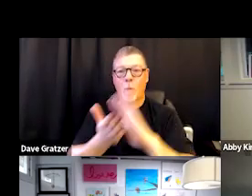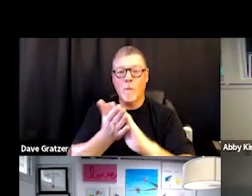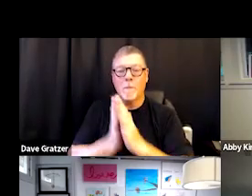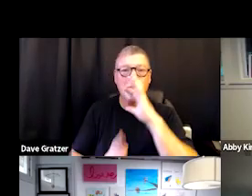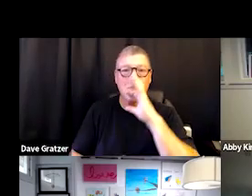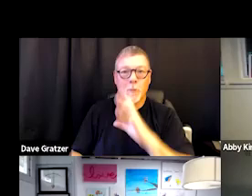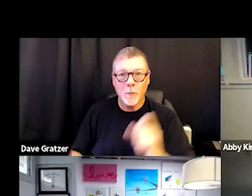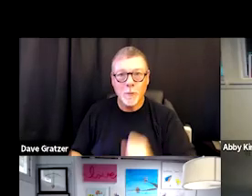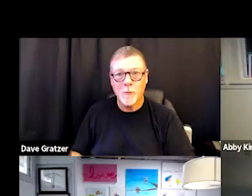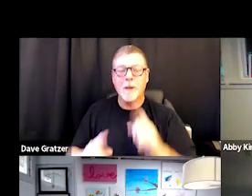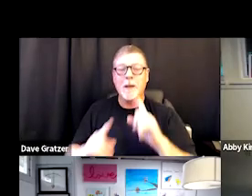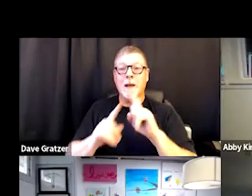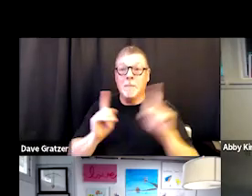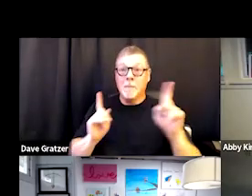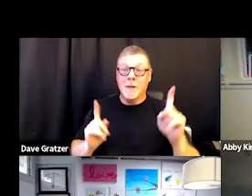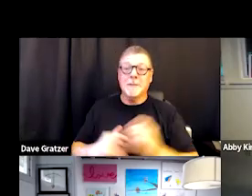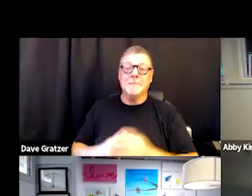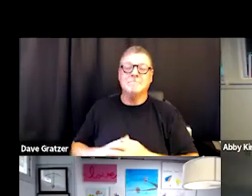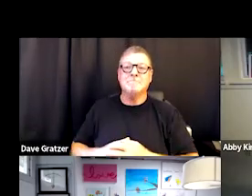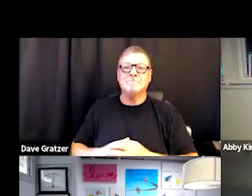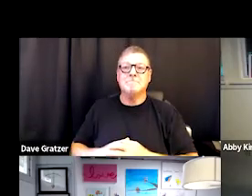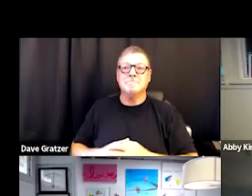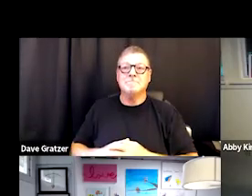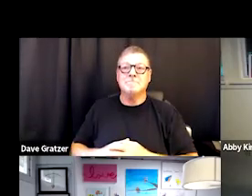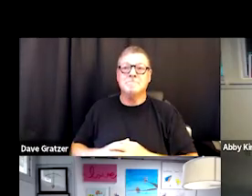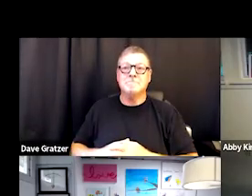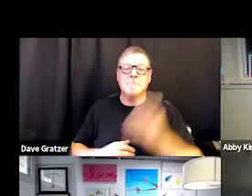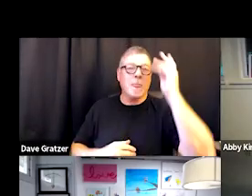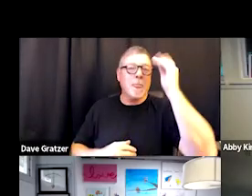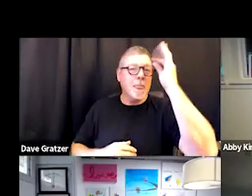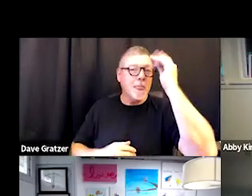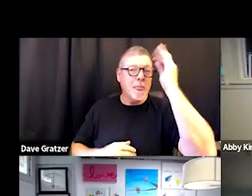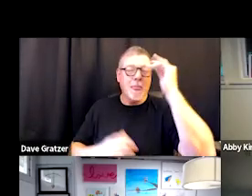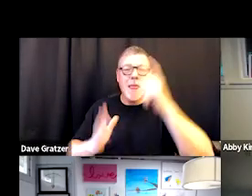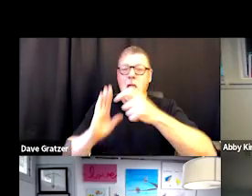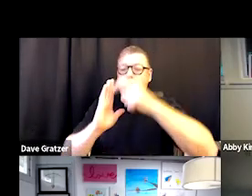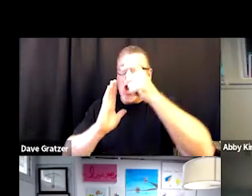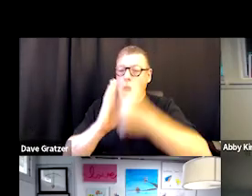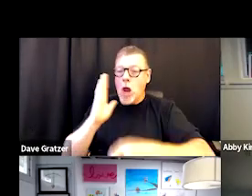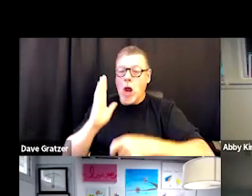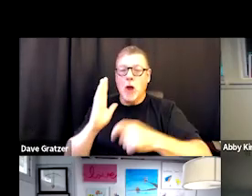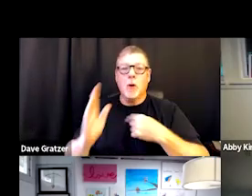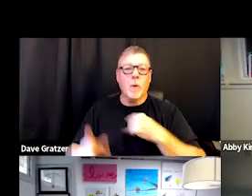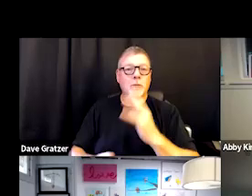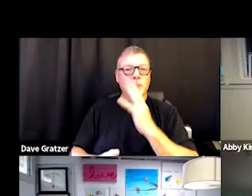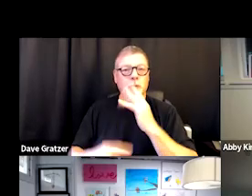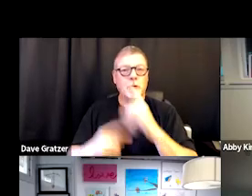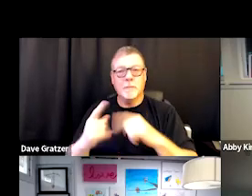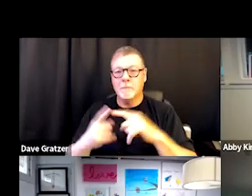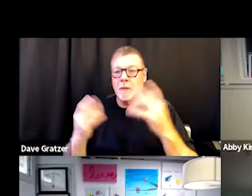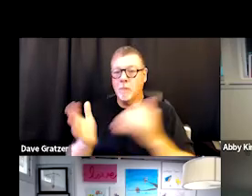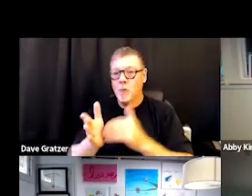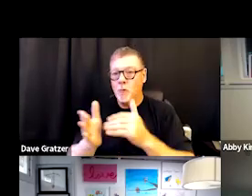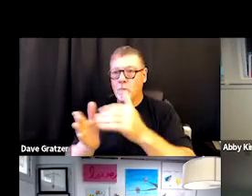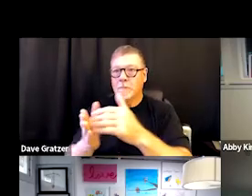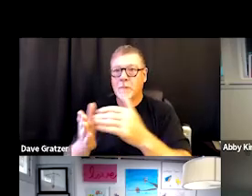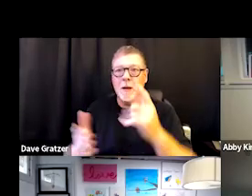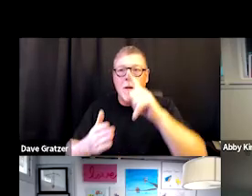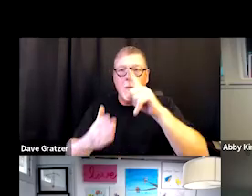But what you can do is think about what is the article that I reference a lot? What are those key parts of the course